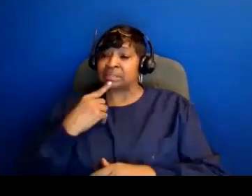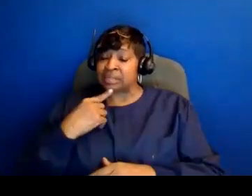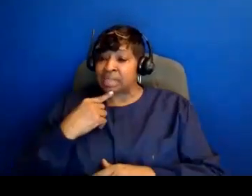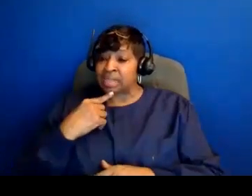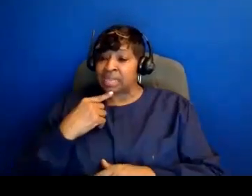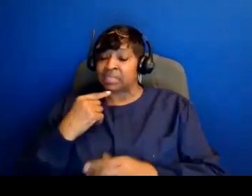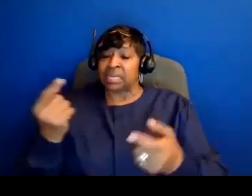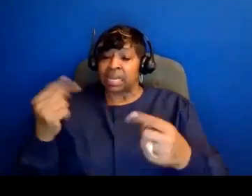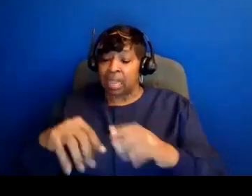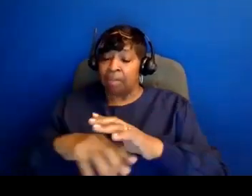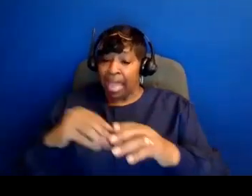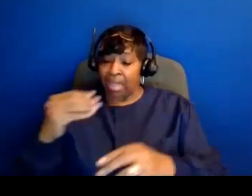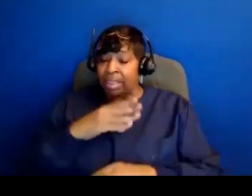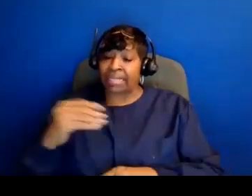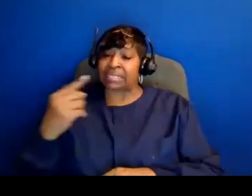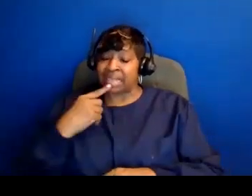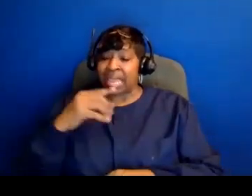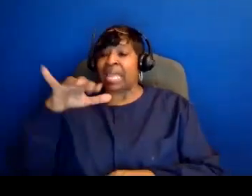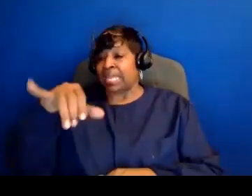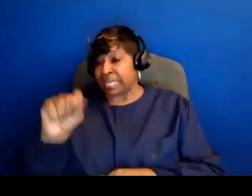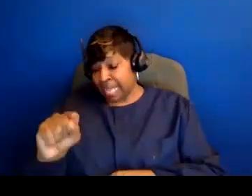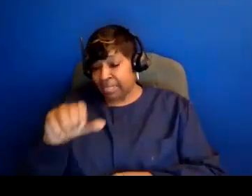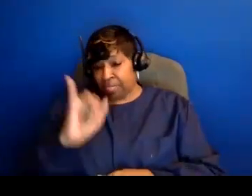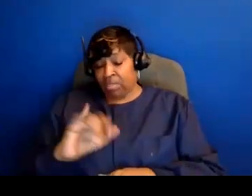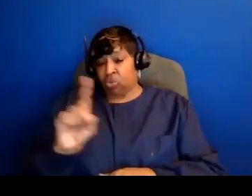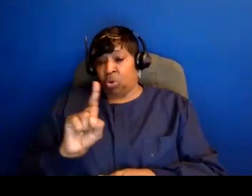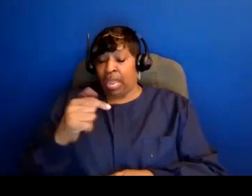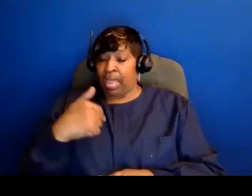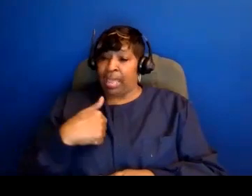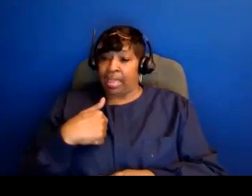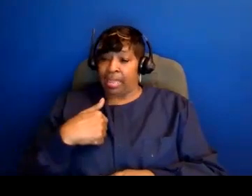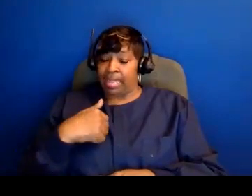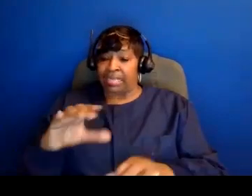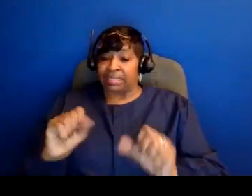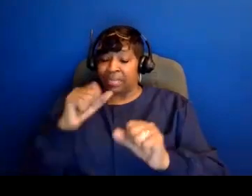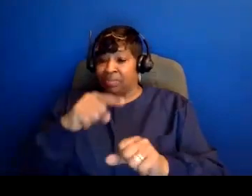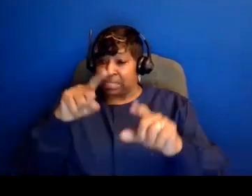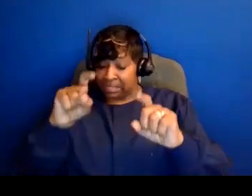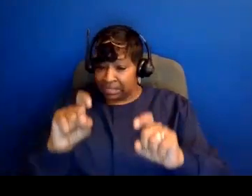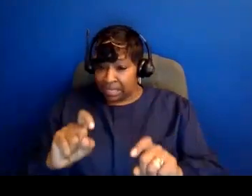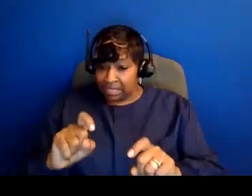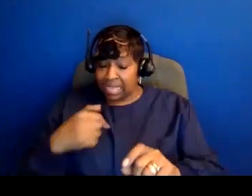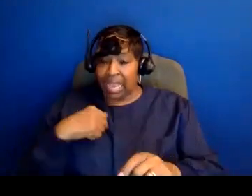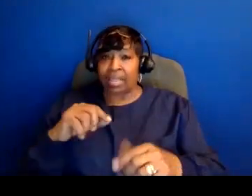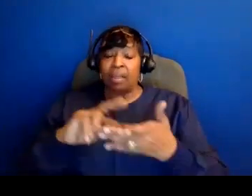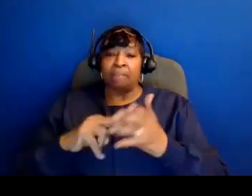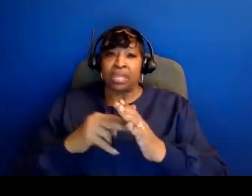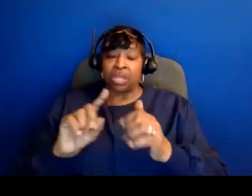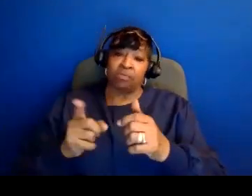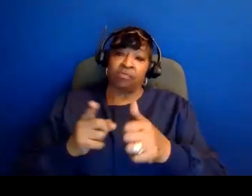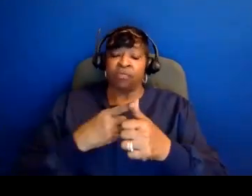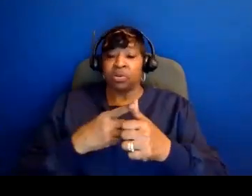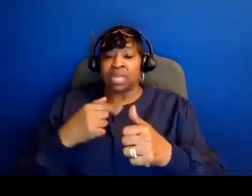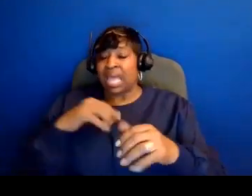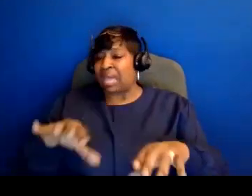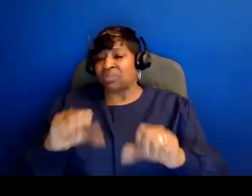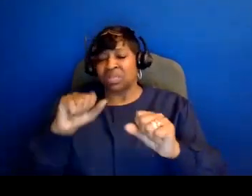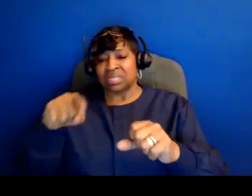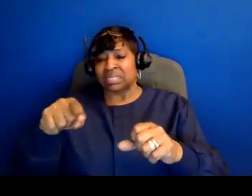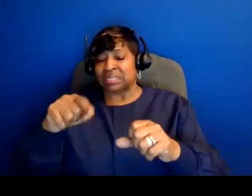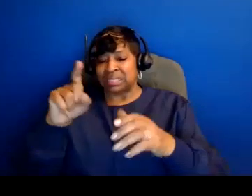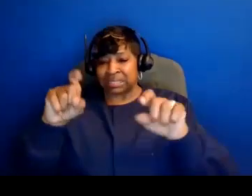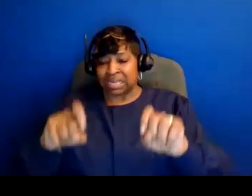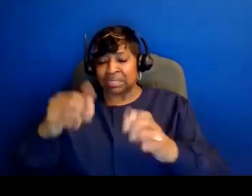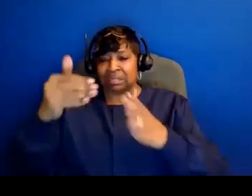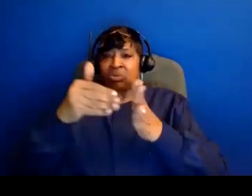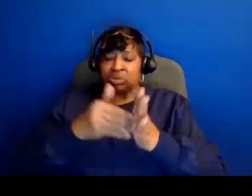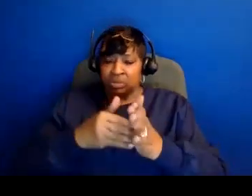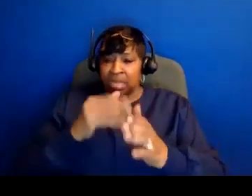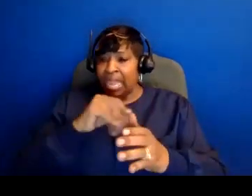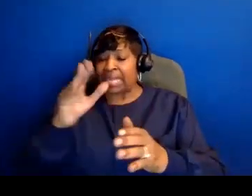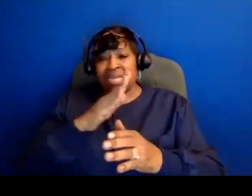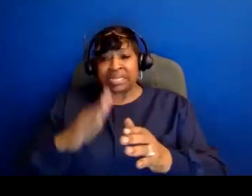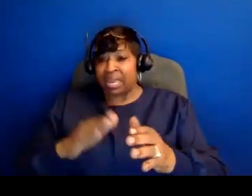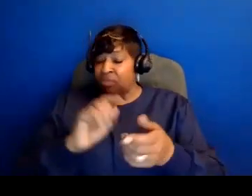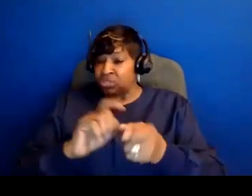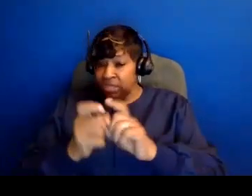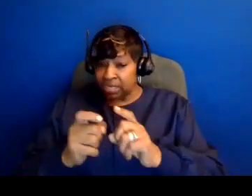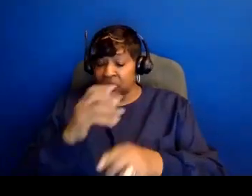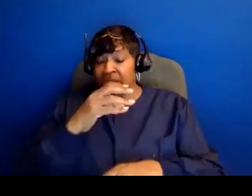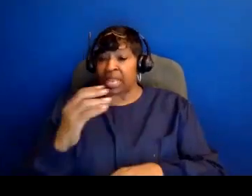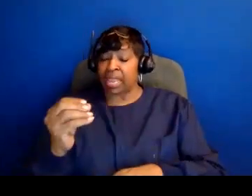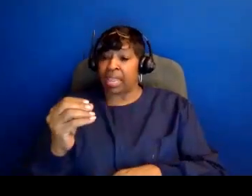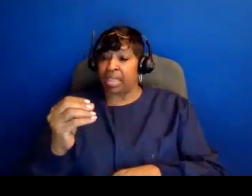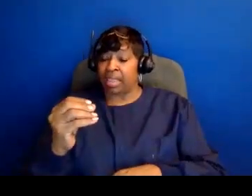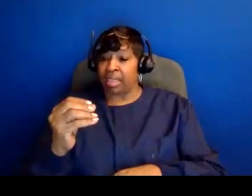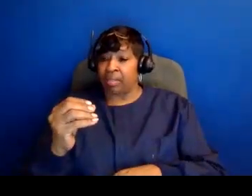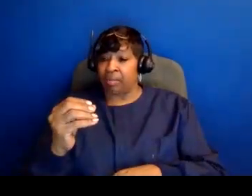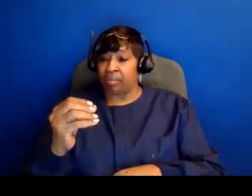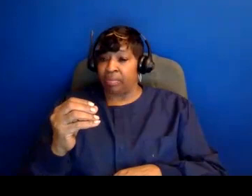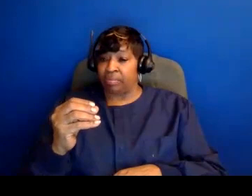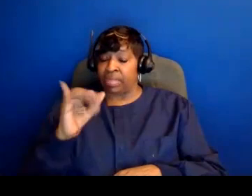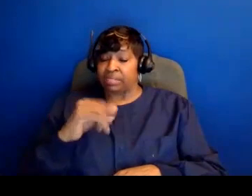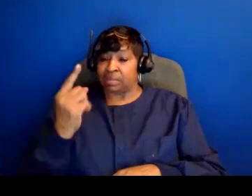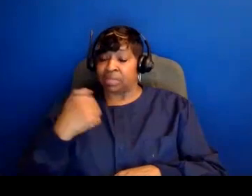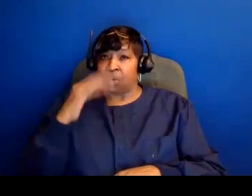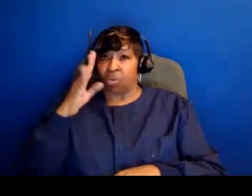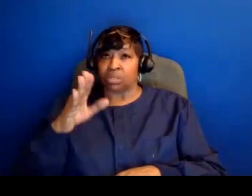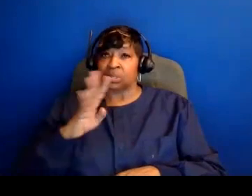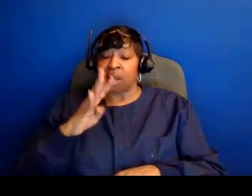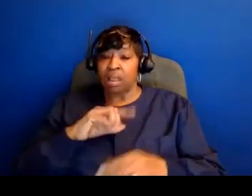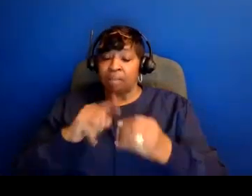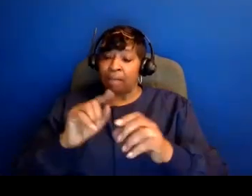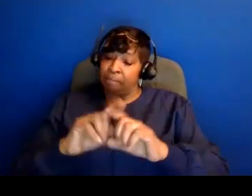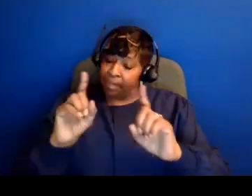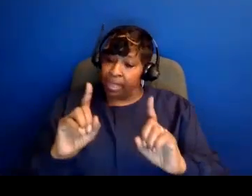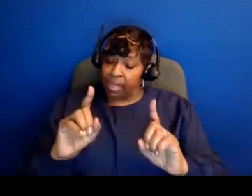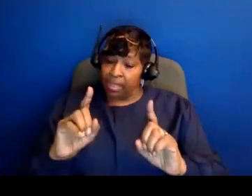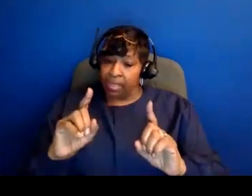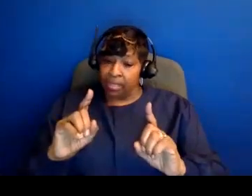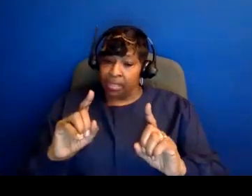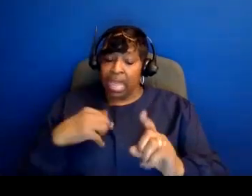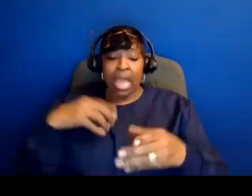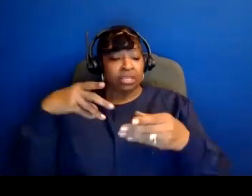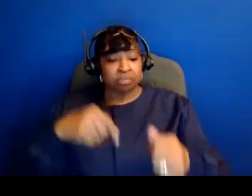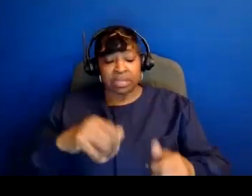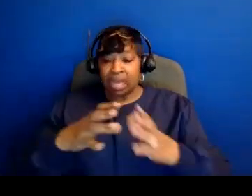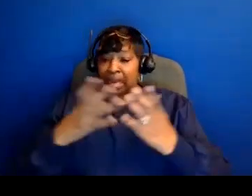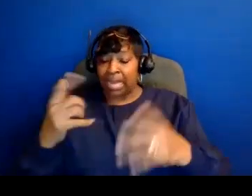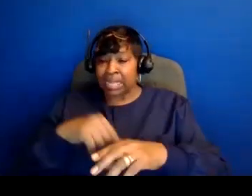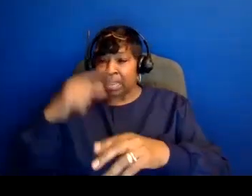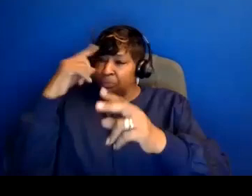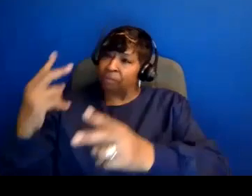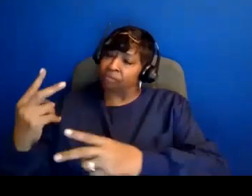lauravanpuymbrouck: So II would put myself also in that category. It's a hard nut to crack it is, it is. And I actually think it's it's a really great conversation to say to kind of come out and say, Yes, I that's where II when I take these tests.